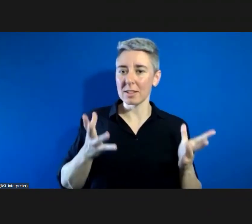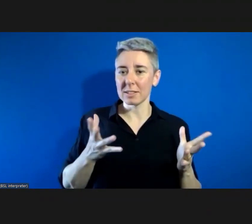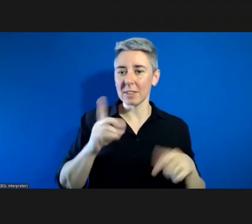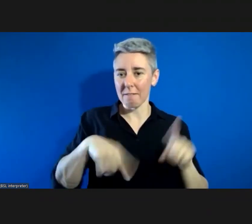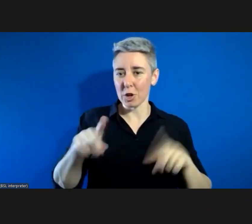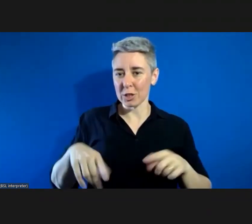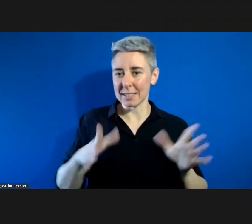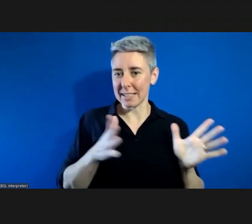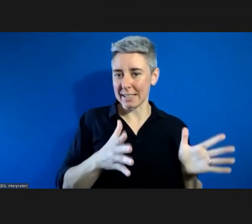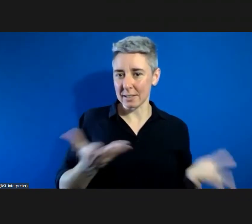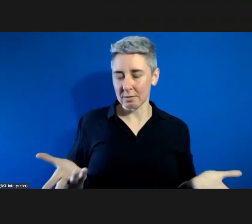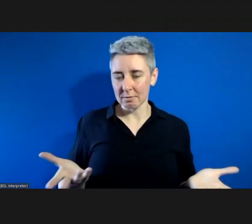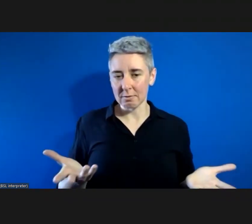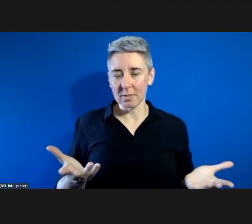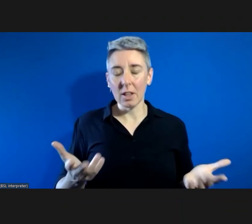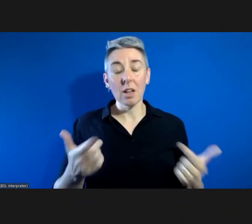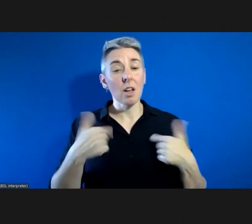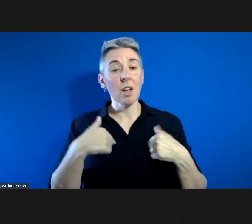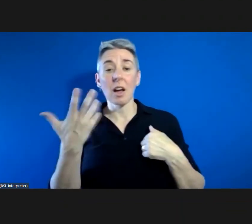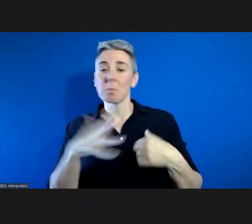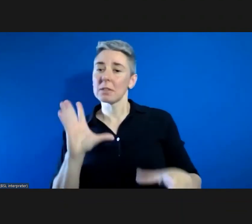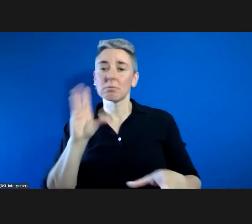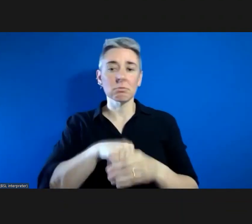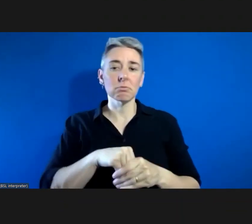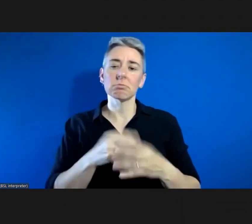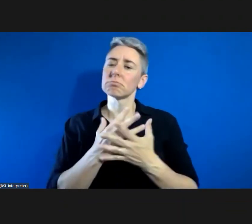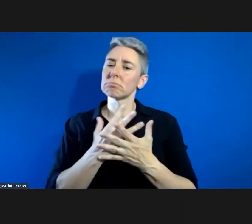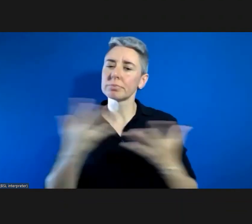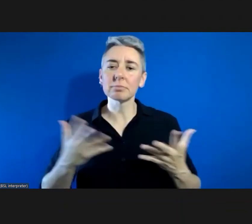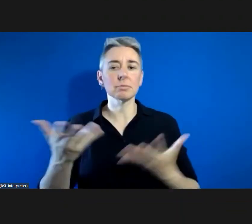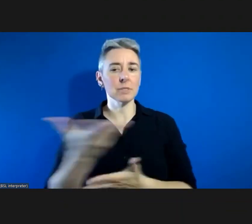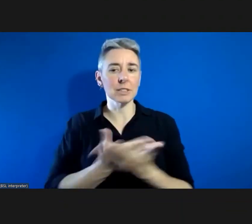I've been involved in endless discussions about, for example our inability to recruit